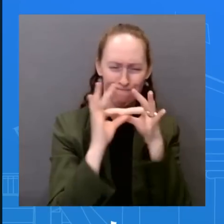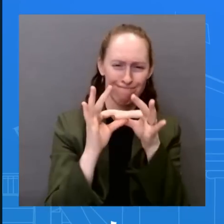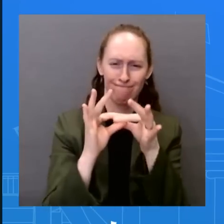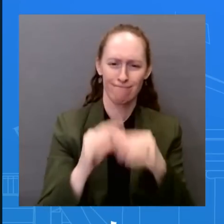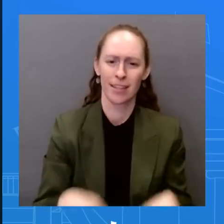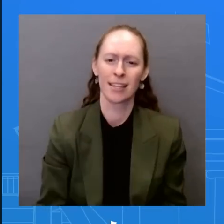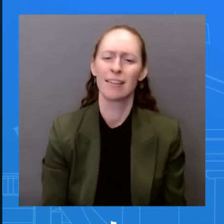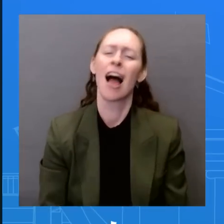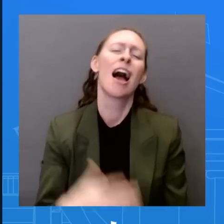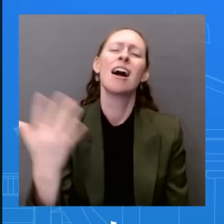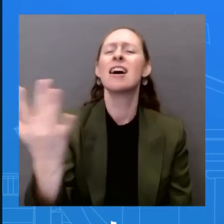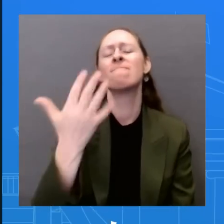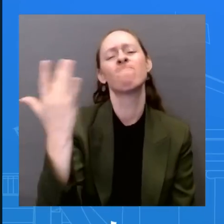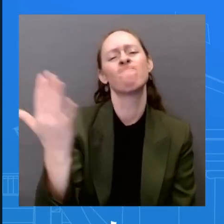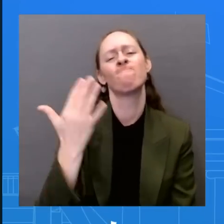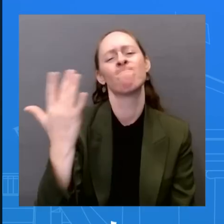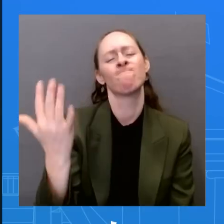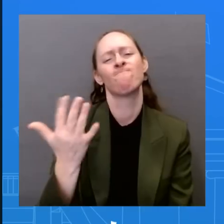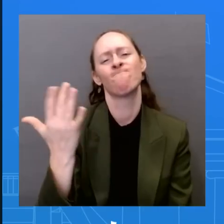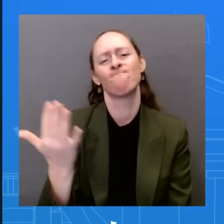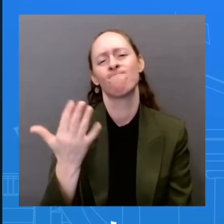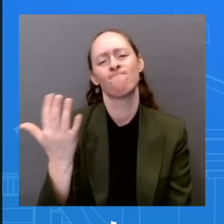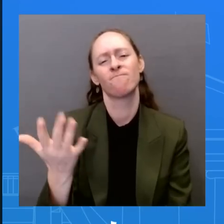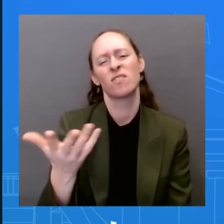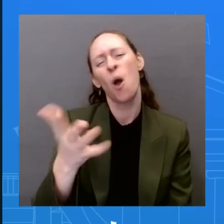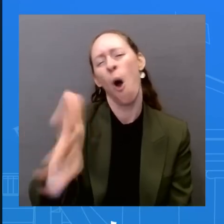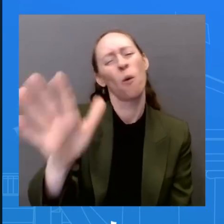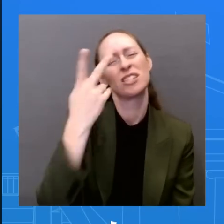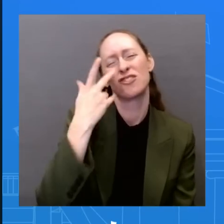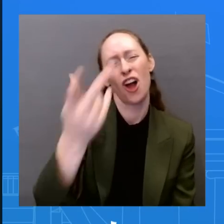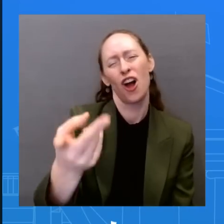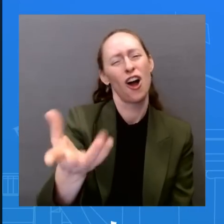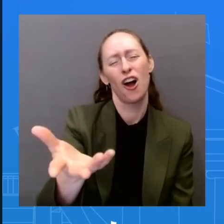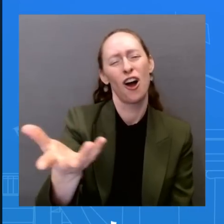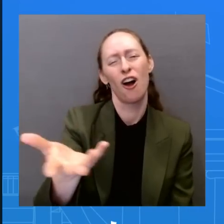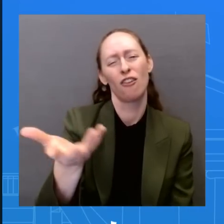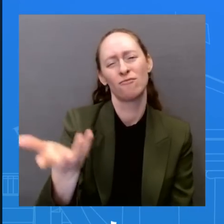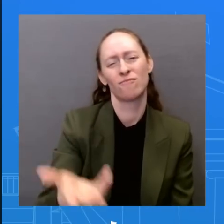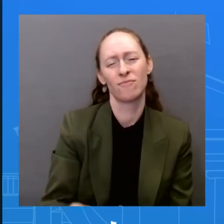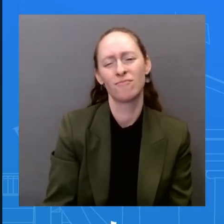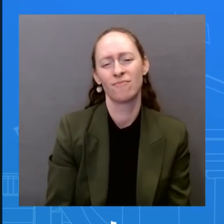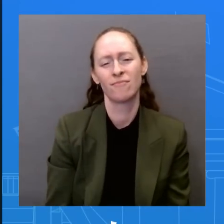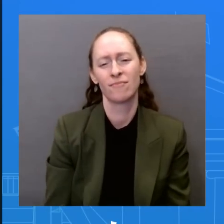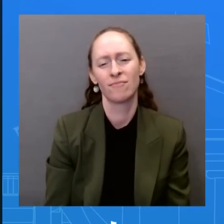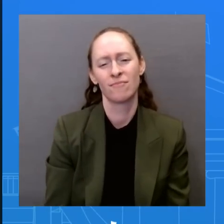And you saw the strength of that alliance. You saw the strength of that partnership.